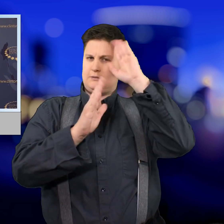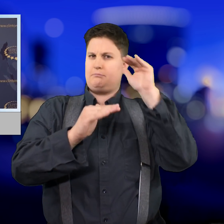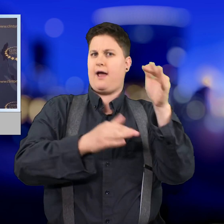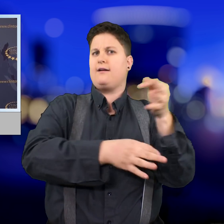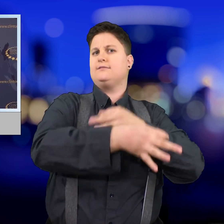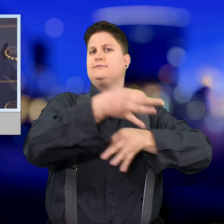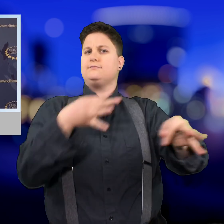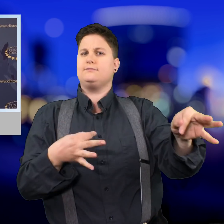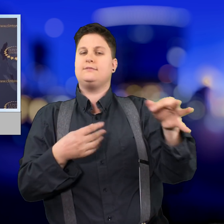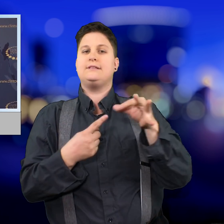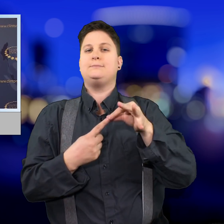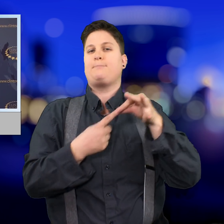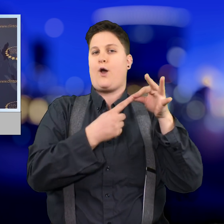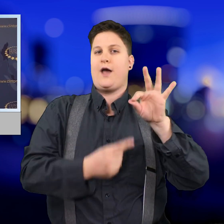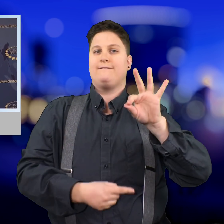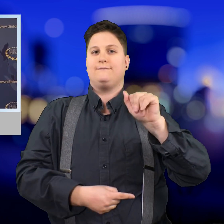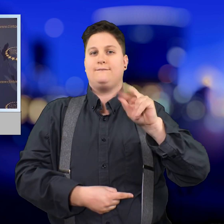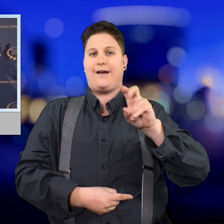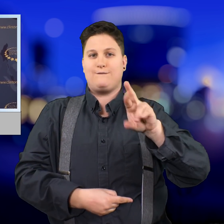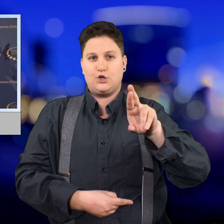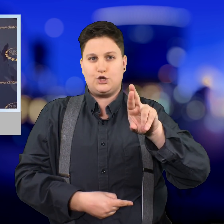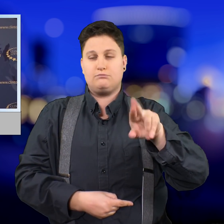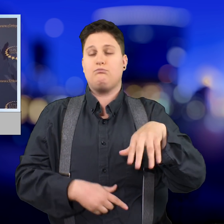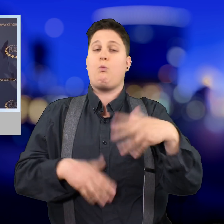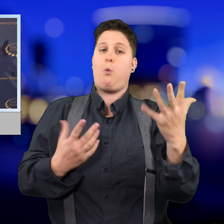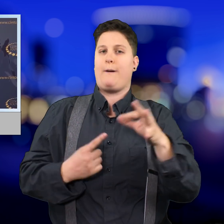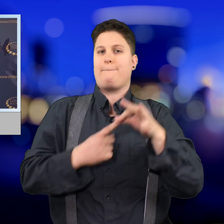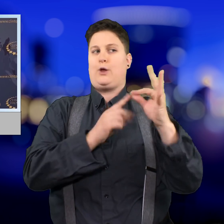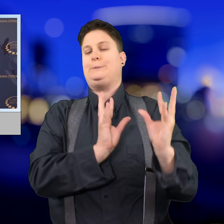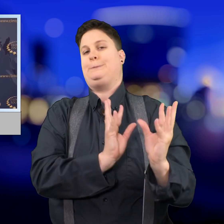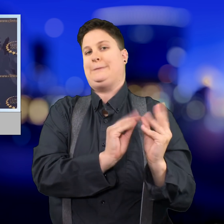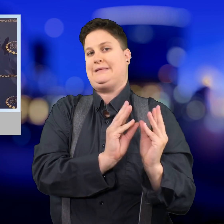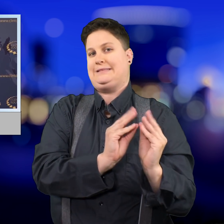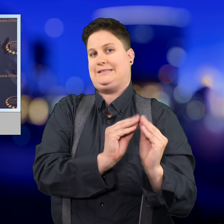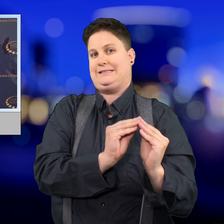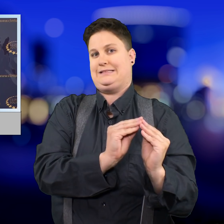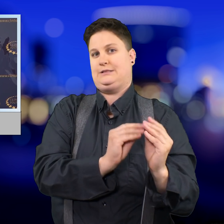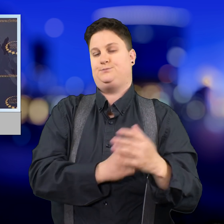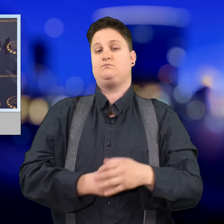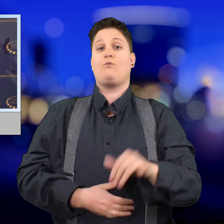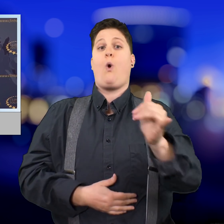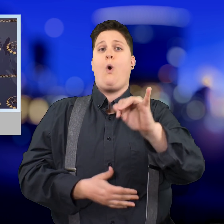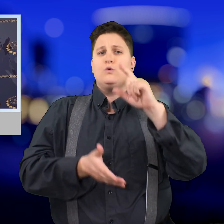promised favors or access to Hillary Clinton when she was Secretary of State.